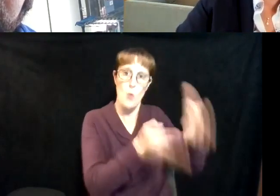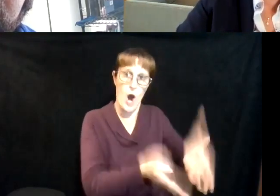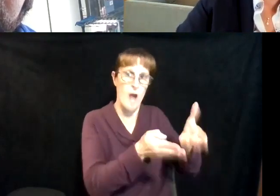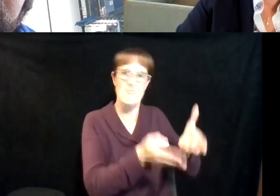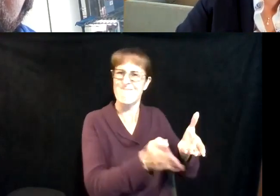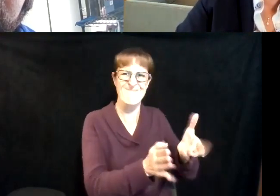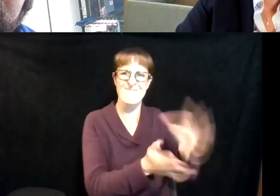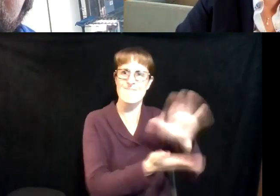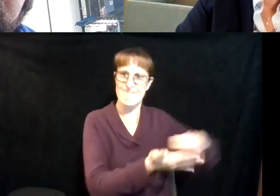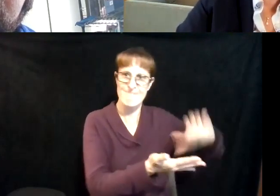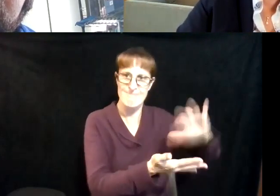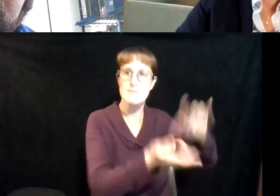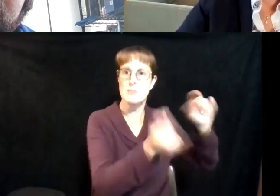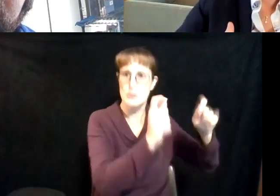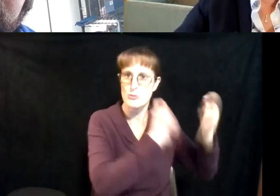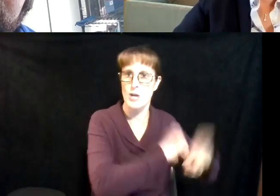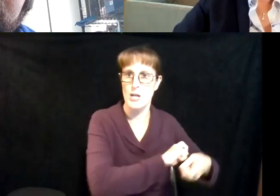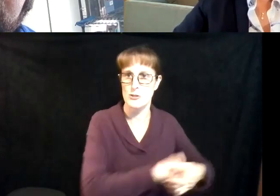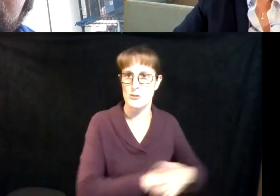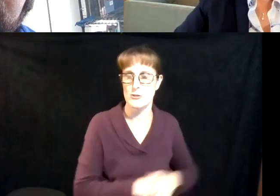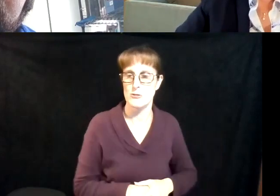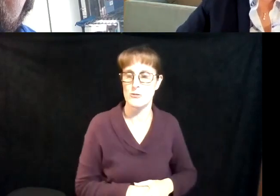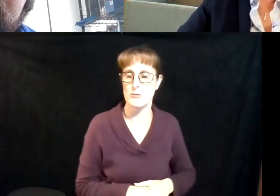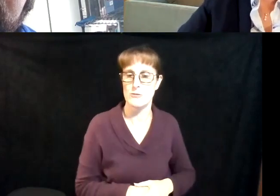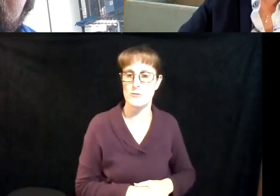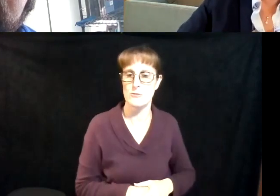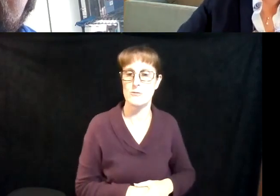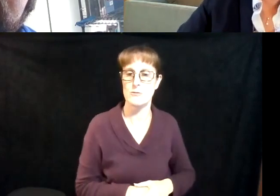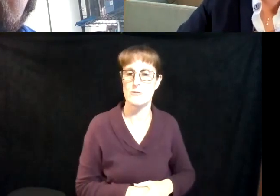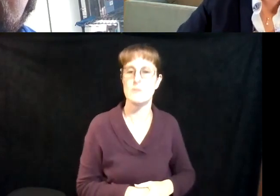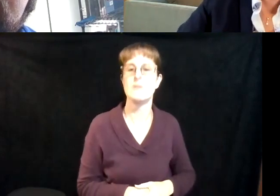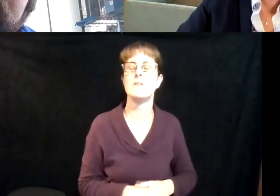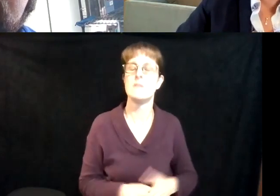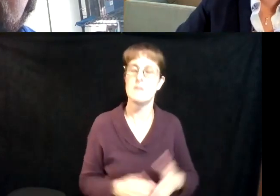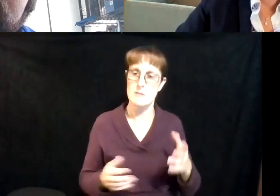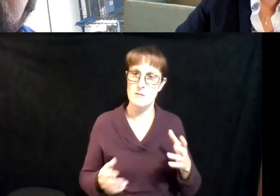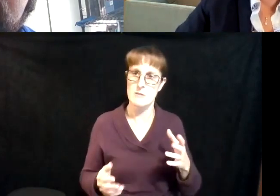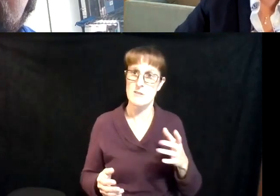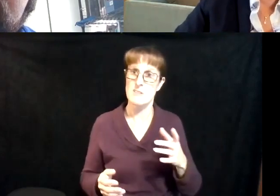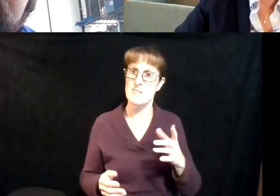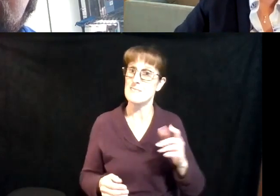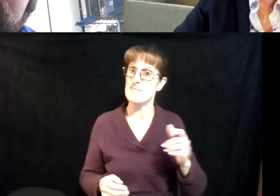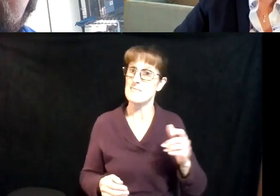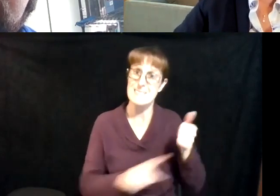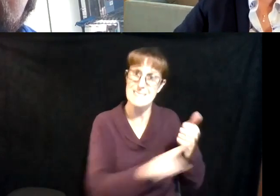I go back to how important the self-advocacy movement is.